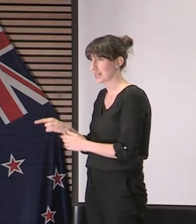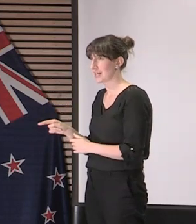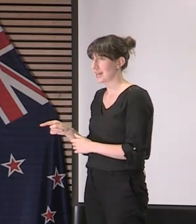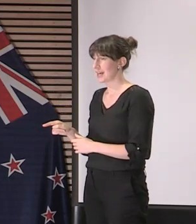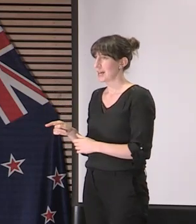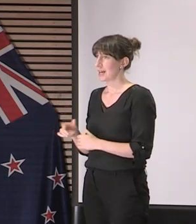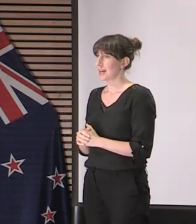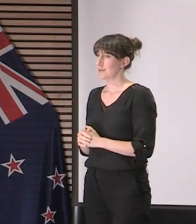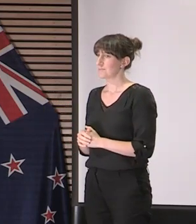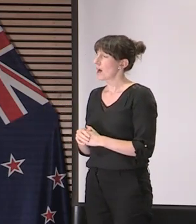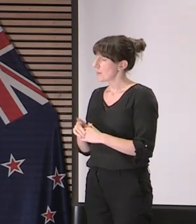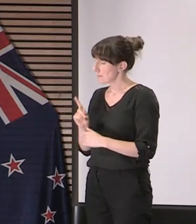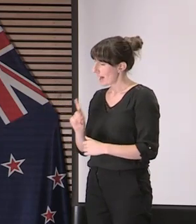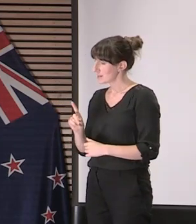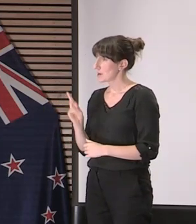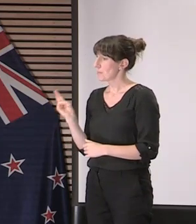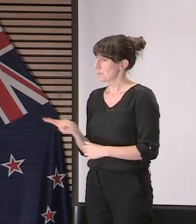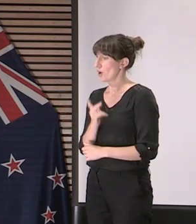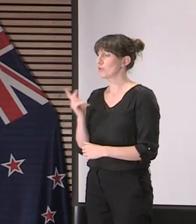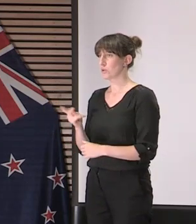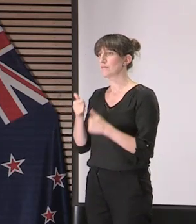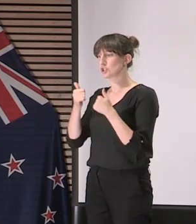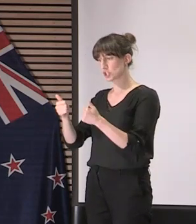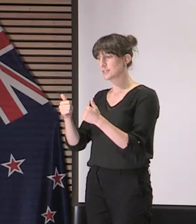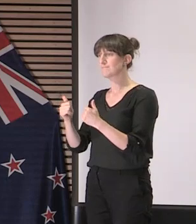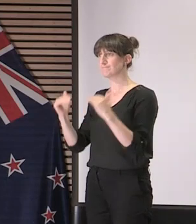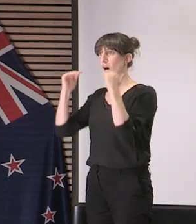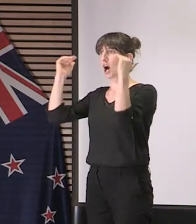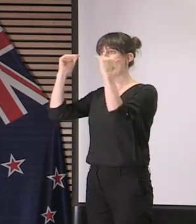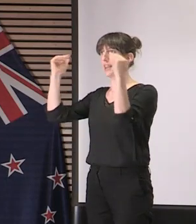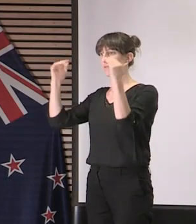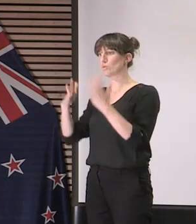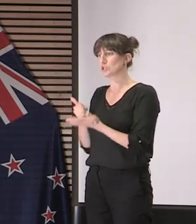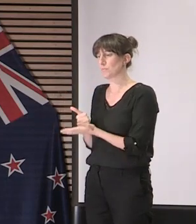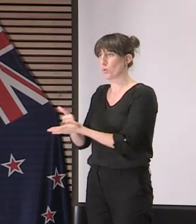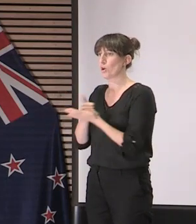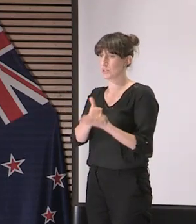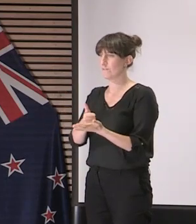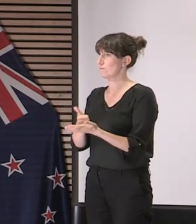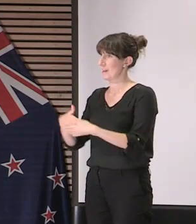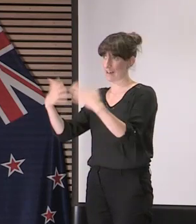also using a mixture of both. But I can certainly assure